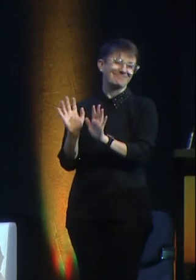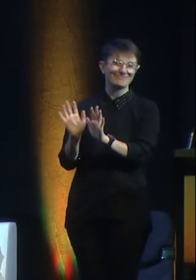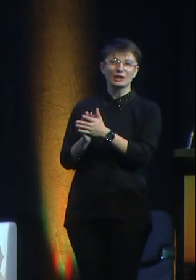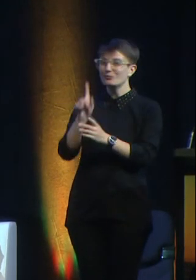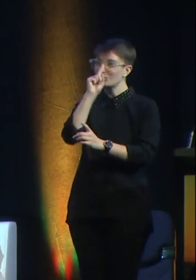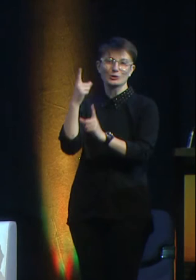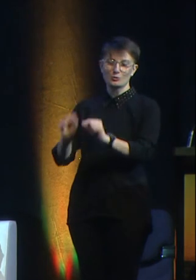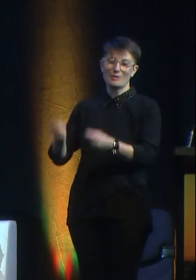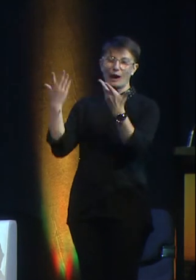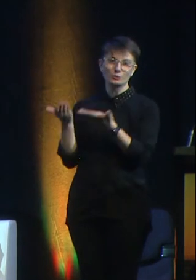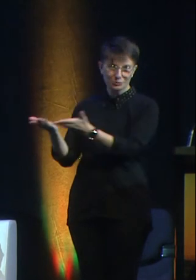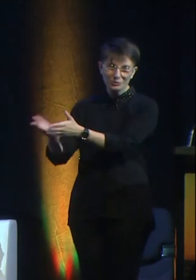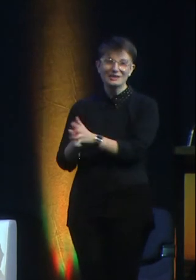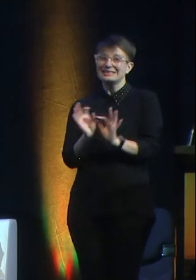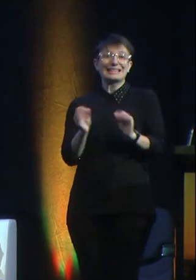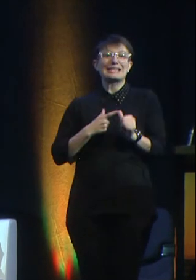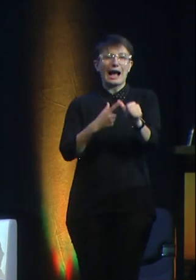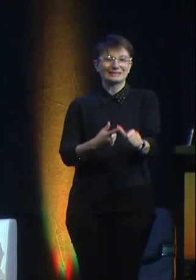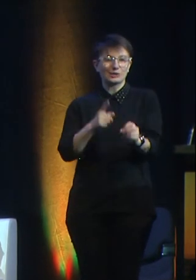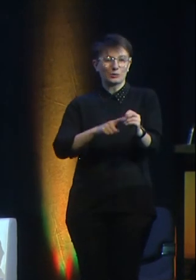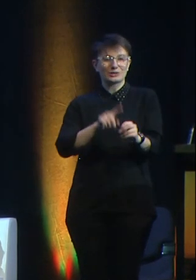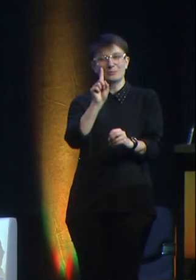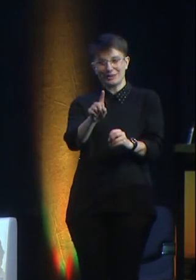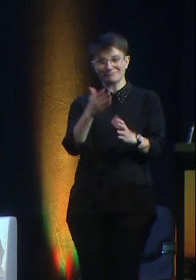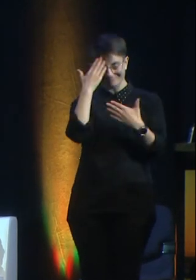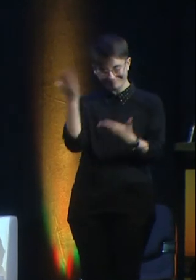you. Look, this design process has been fantastic,